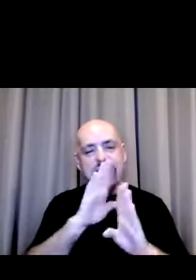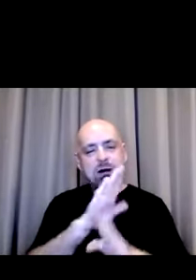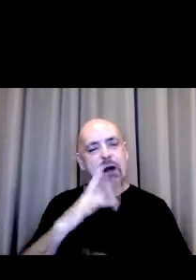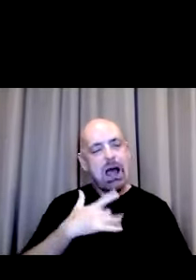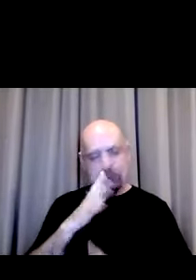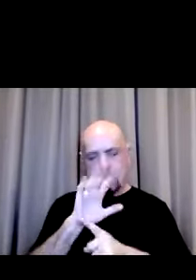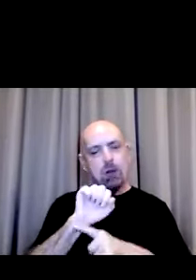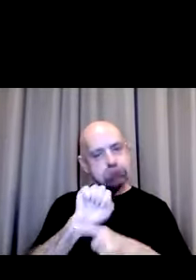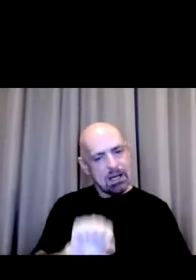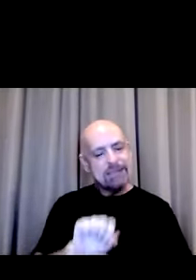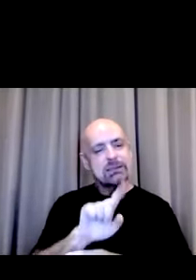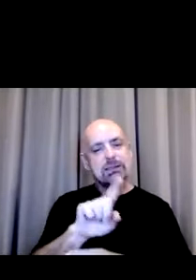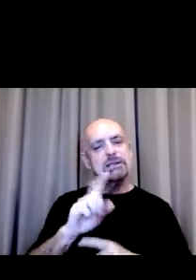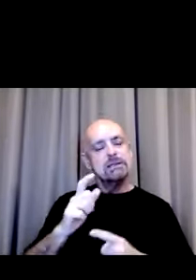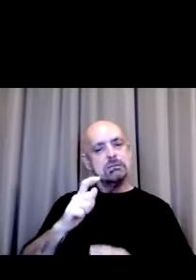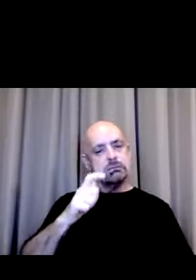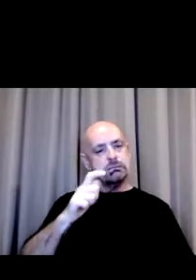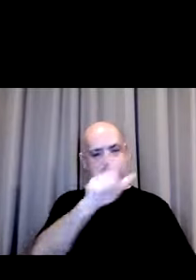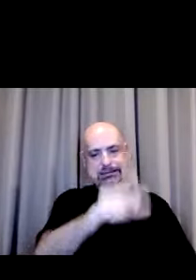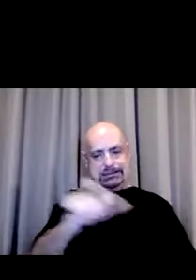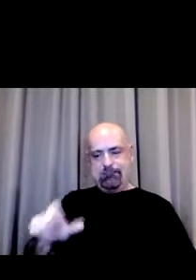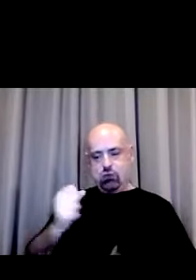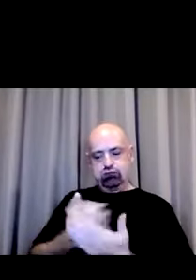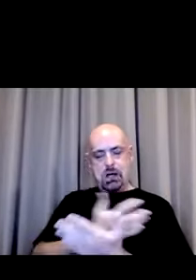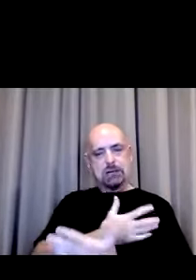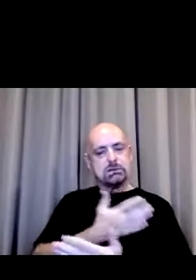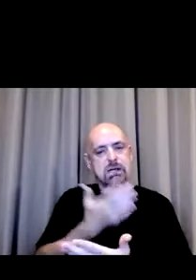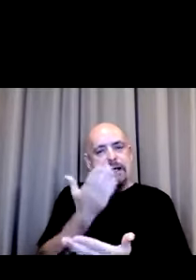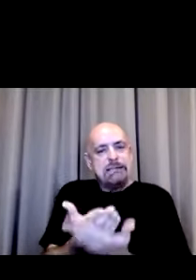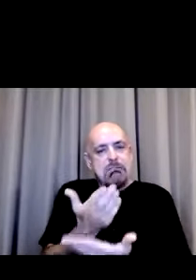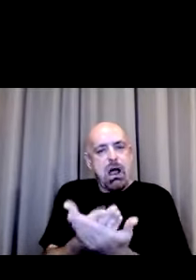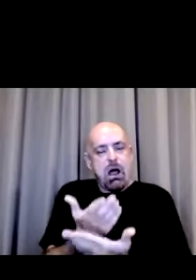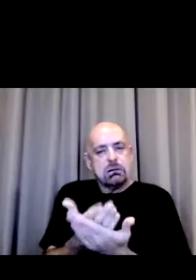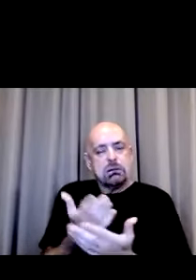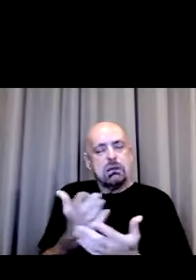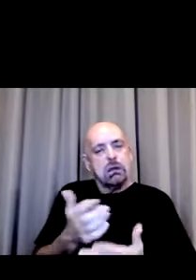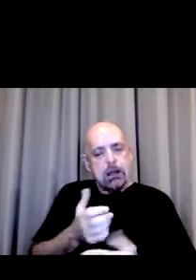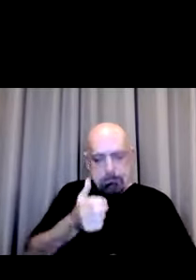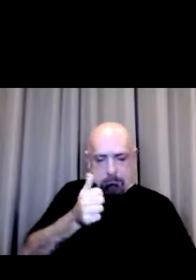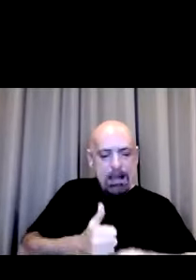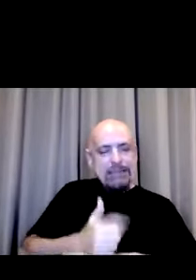with a contribution to the discipline of human rights including her